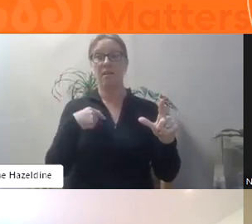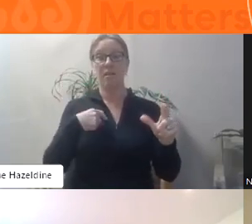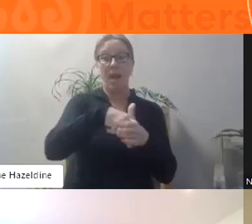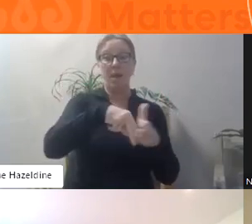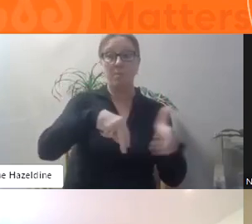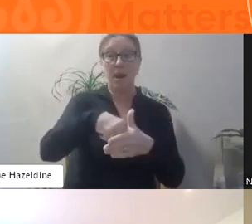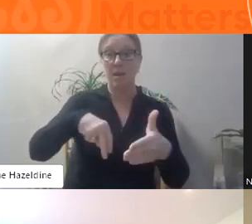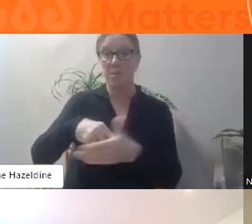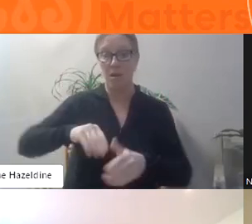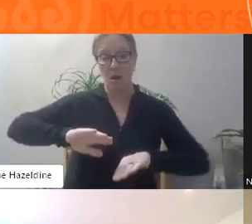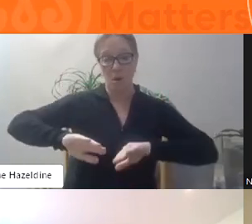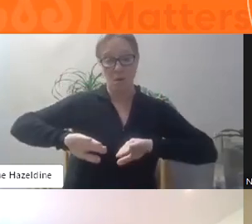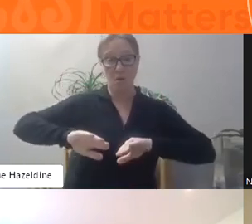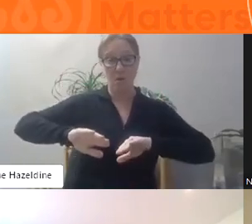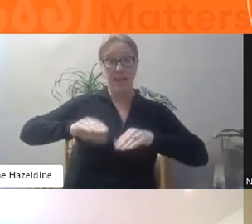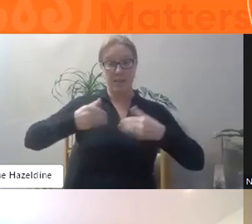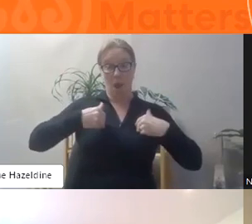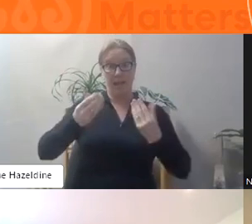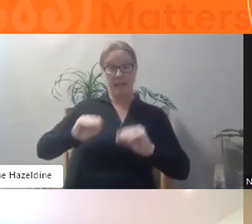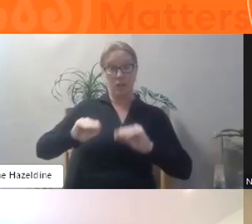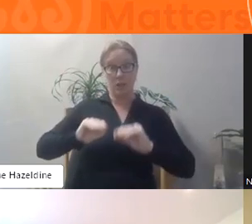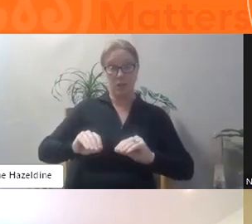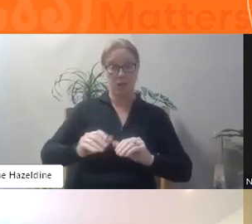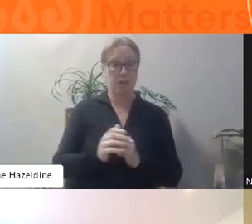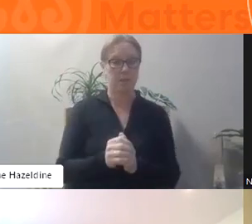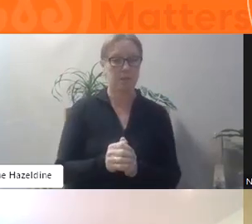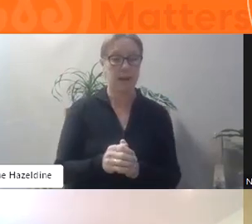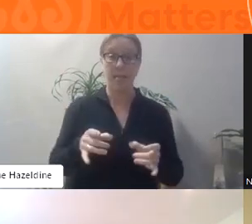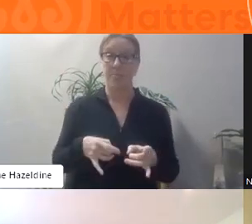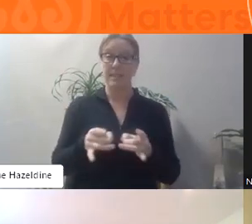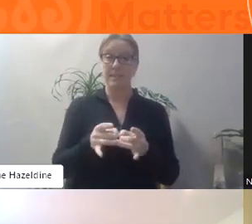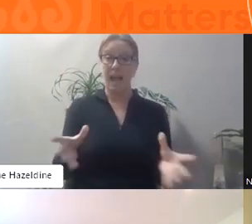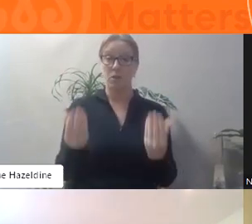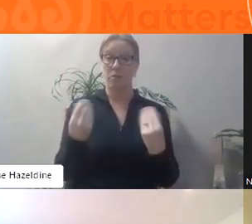in my education. When I was at the start of my education journey,